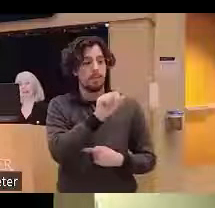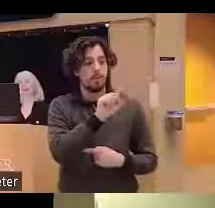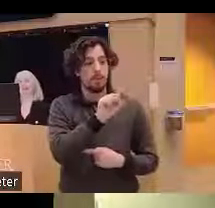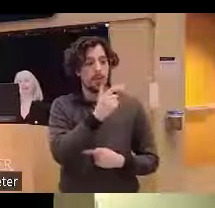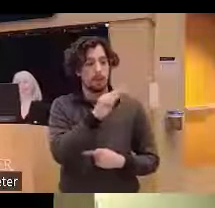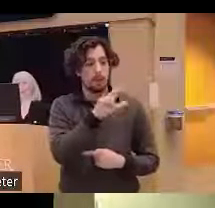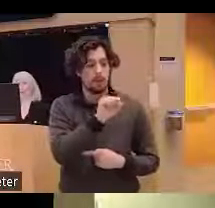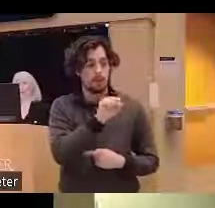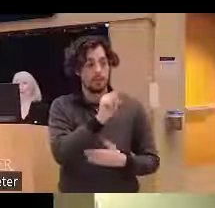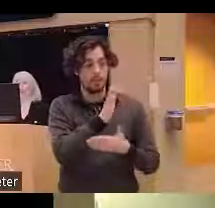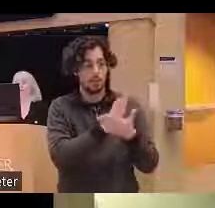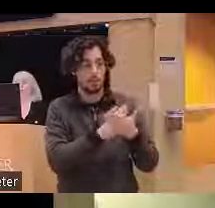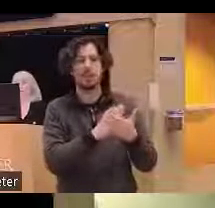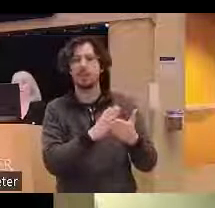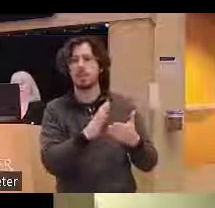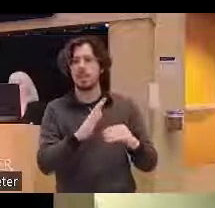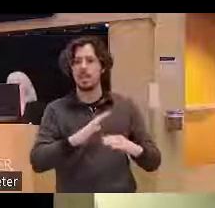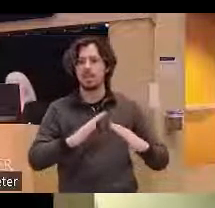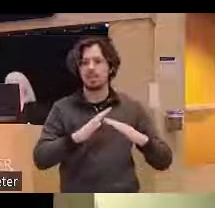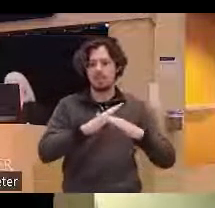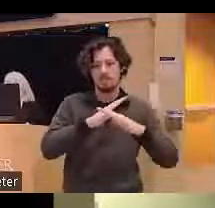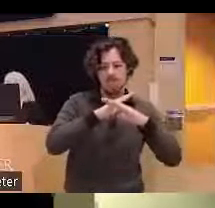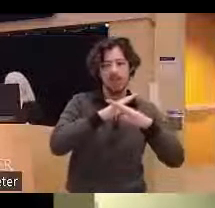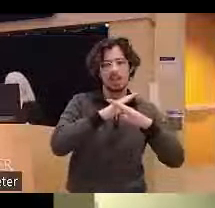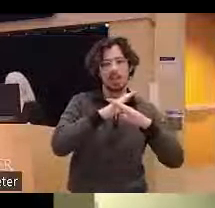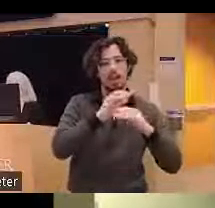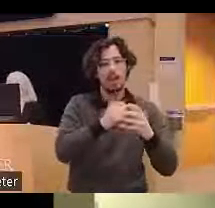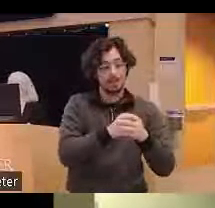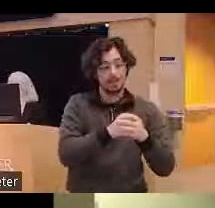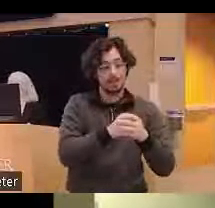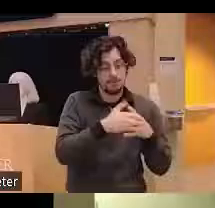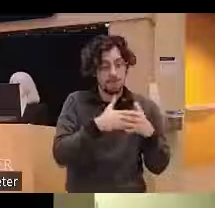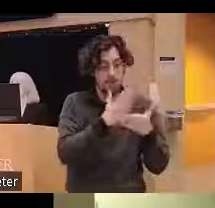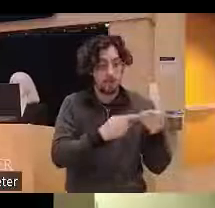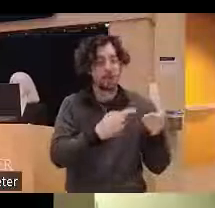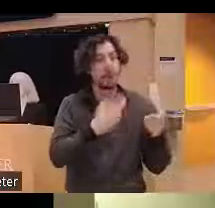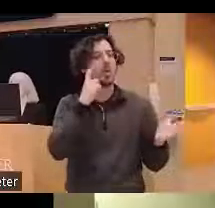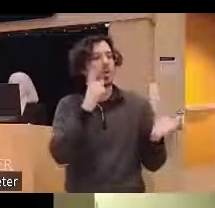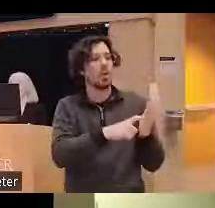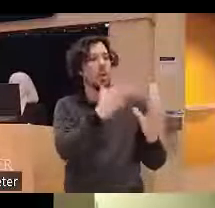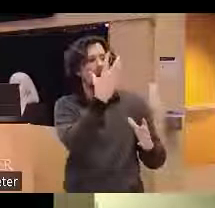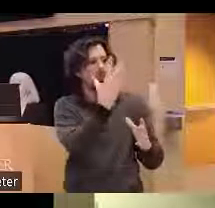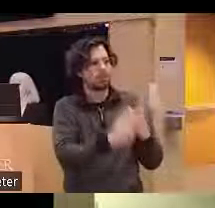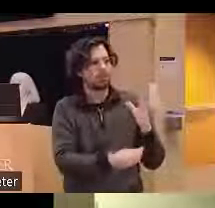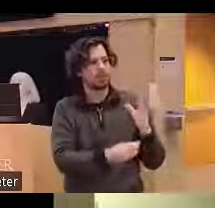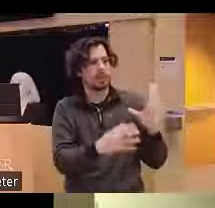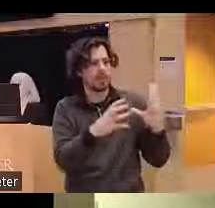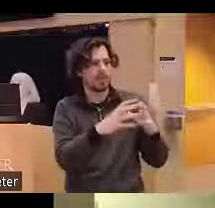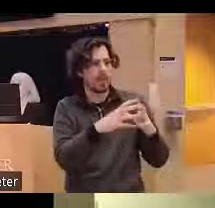anti-inflammatory component to the body we saw a loss of important cellular signals when the